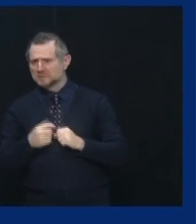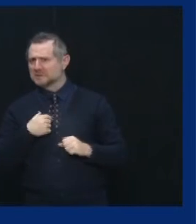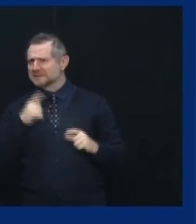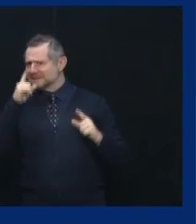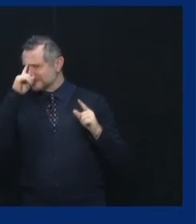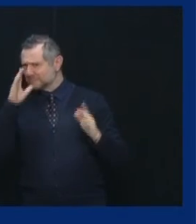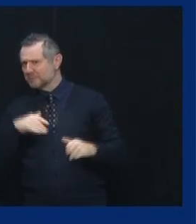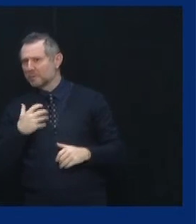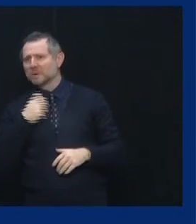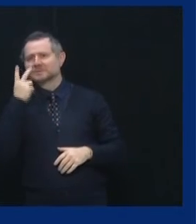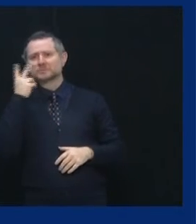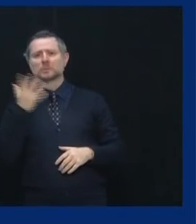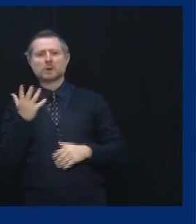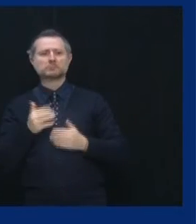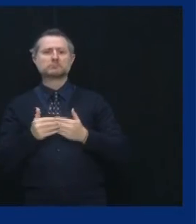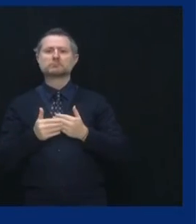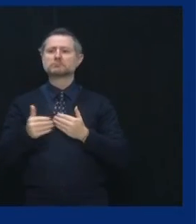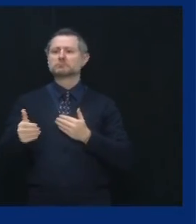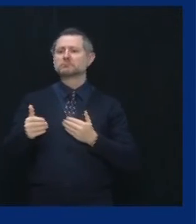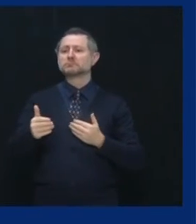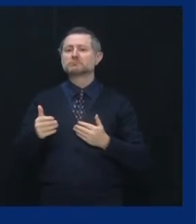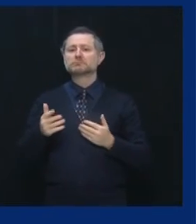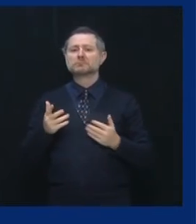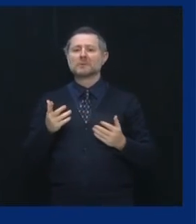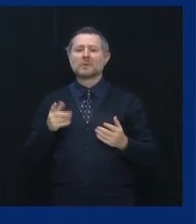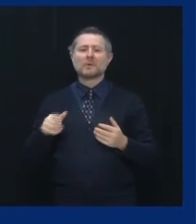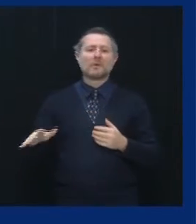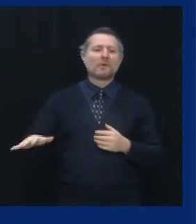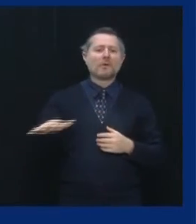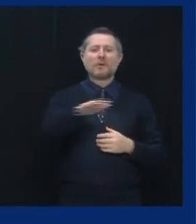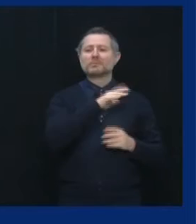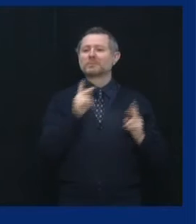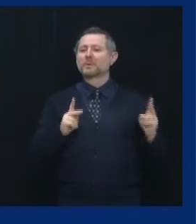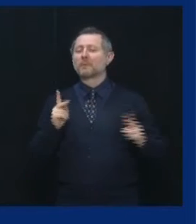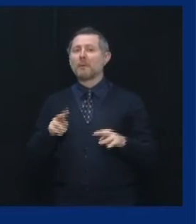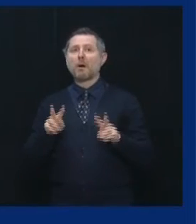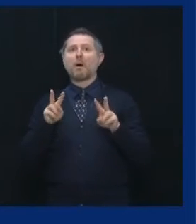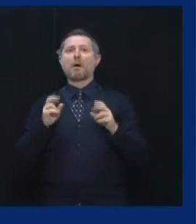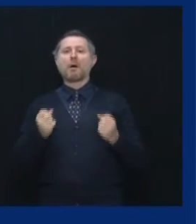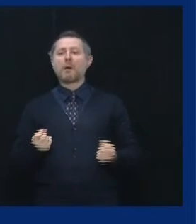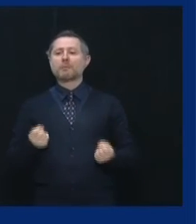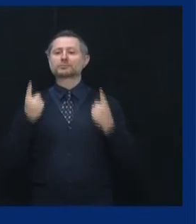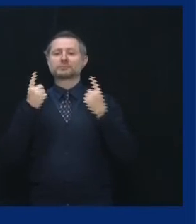SO WE'RE WONDERING WHERE DOES THAT STAND, WHAT CAN WE EXPECT